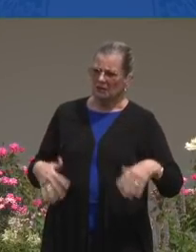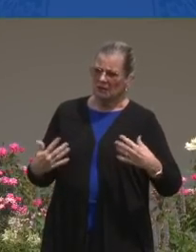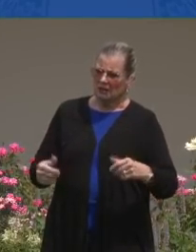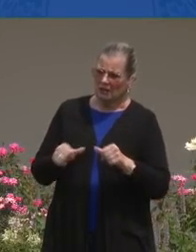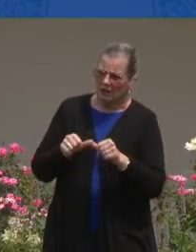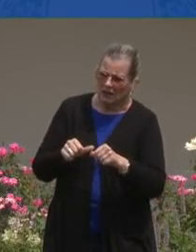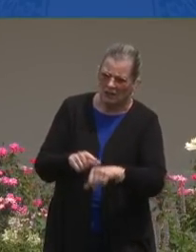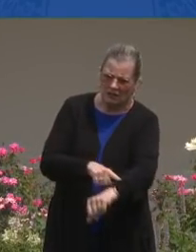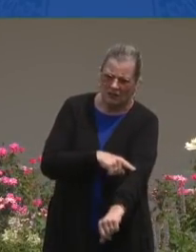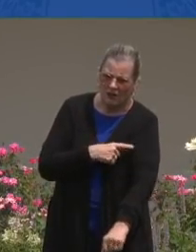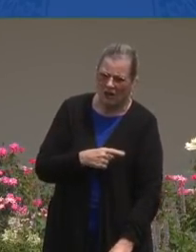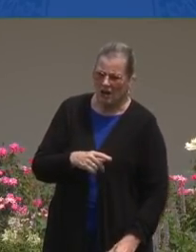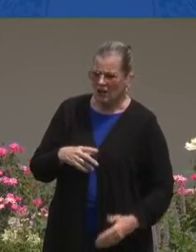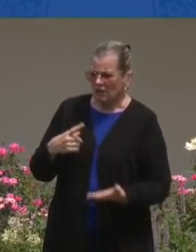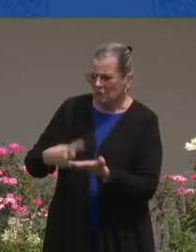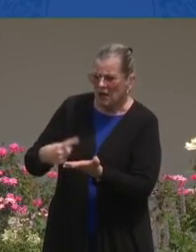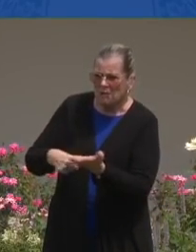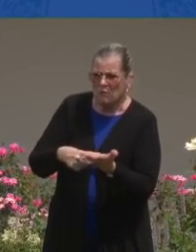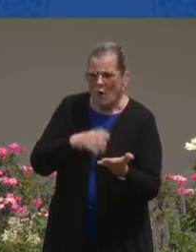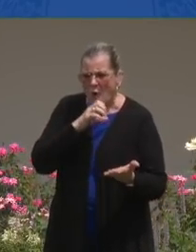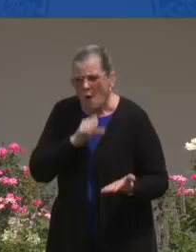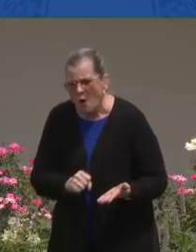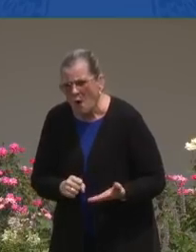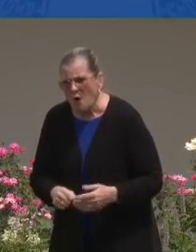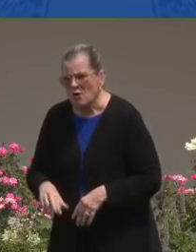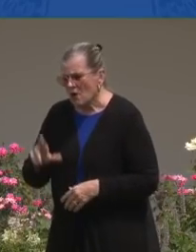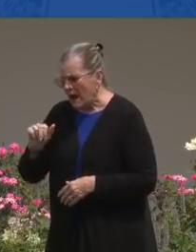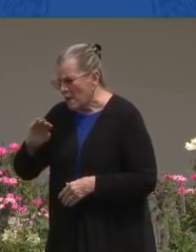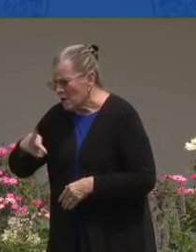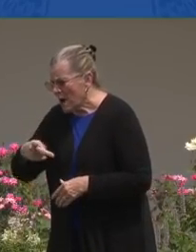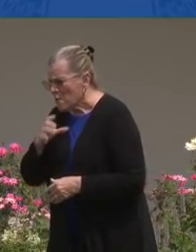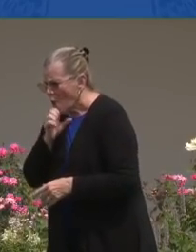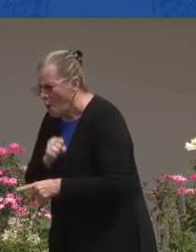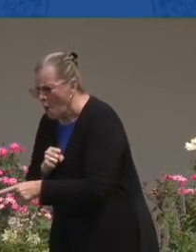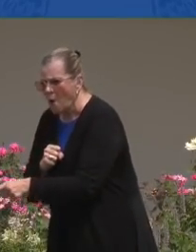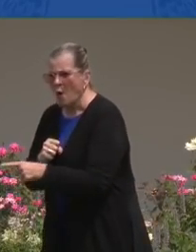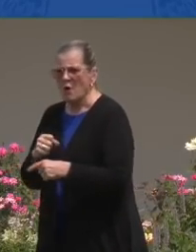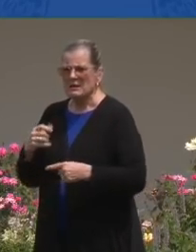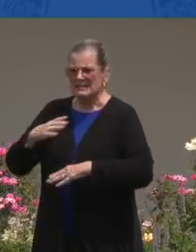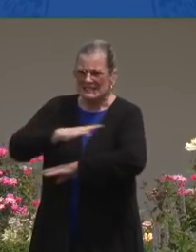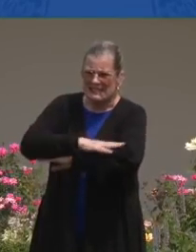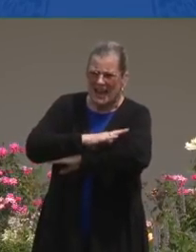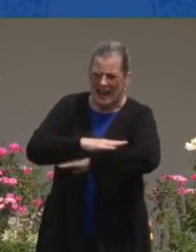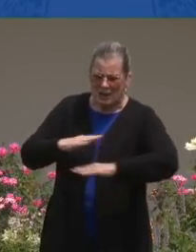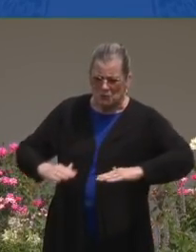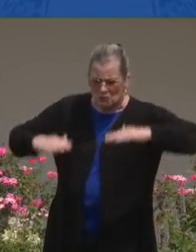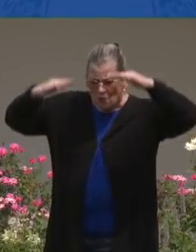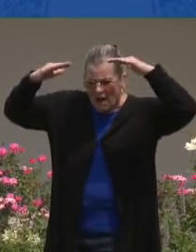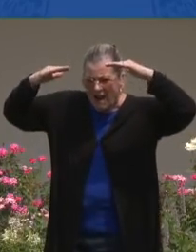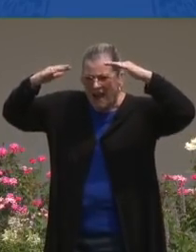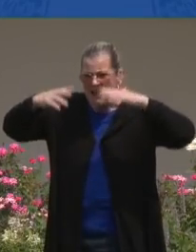tables that are either too high or too low. Complications with voting assistance.